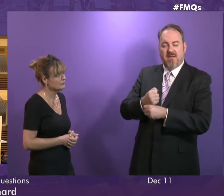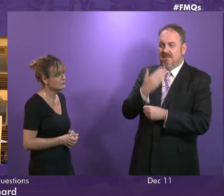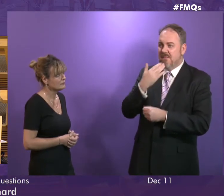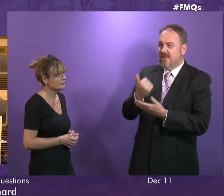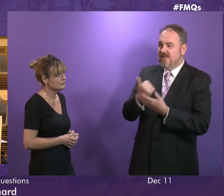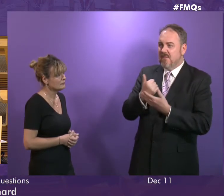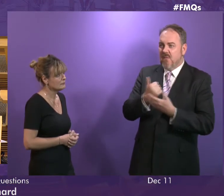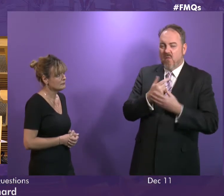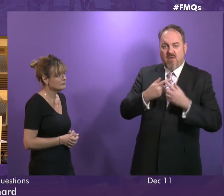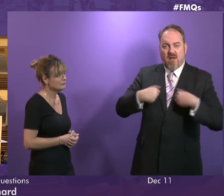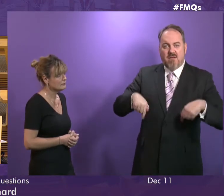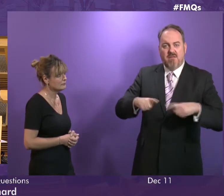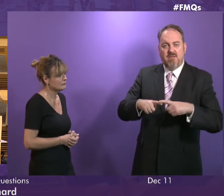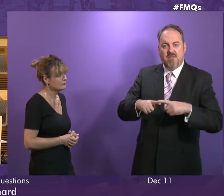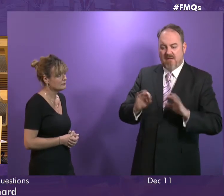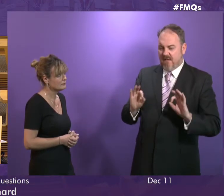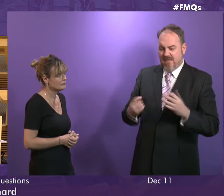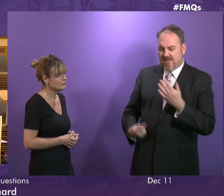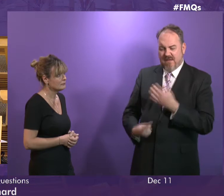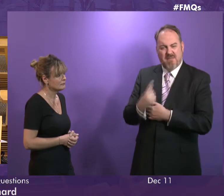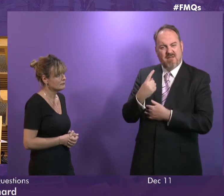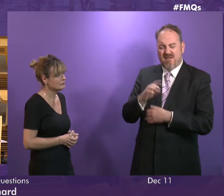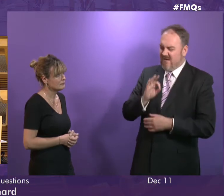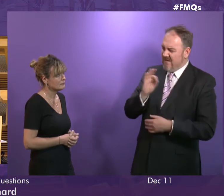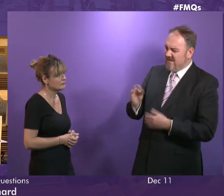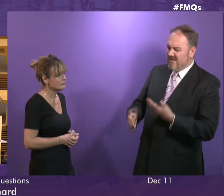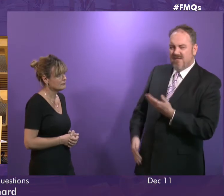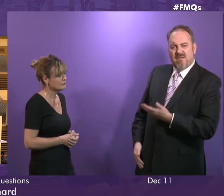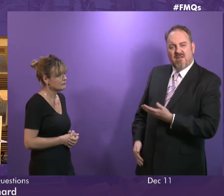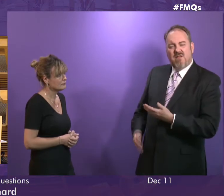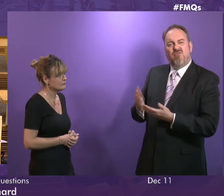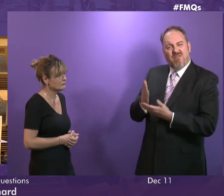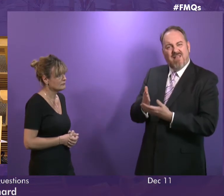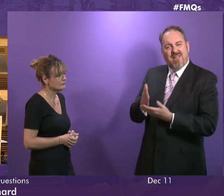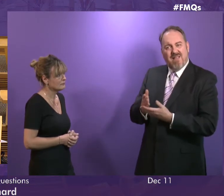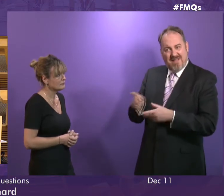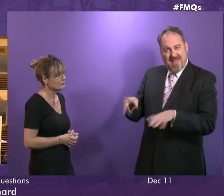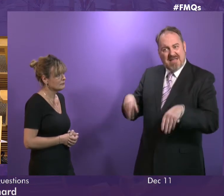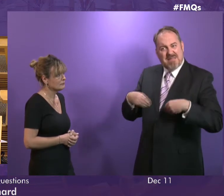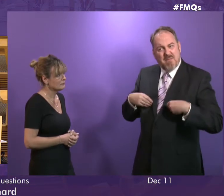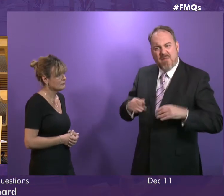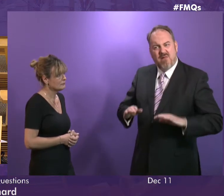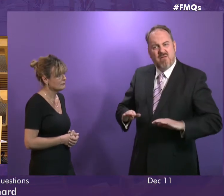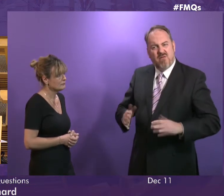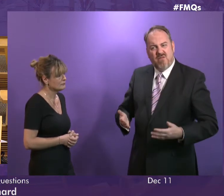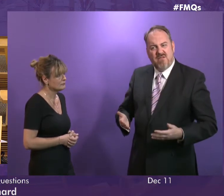has been done. Does the First Minister think that that is acceptable? Will she listen to